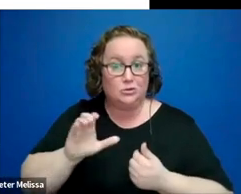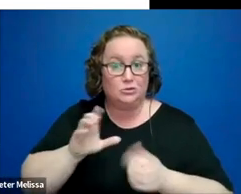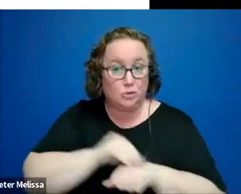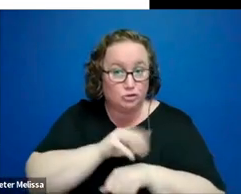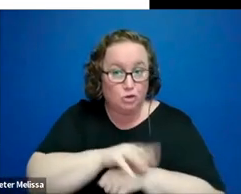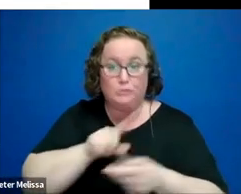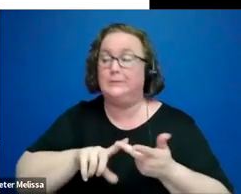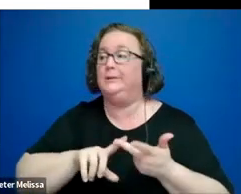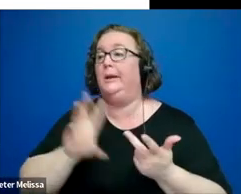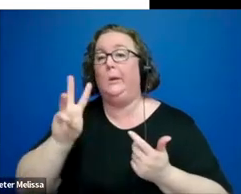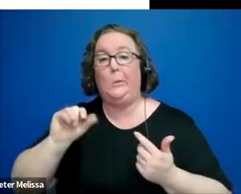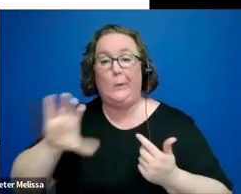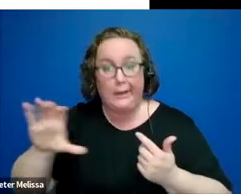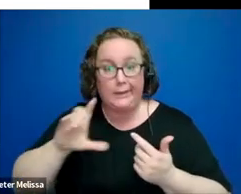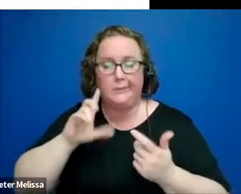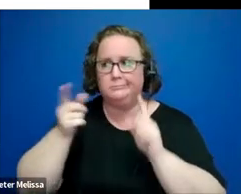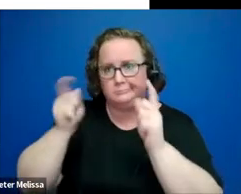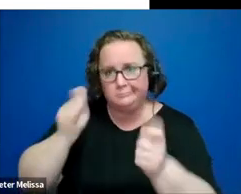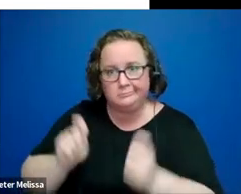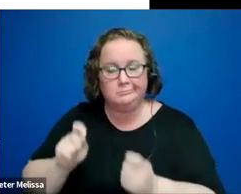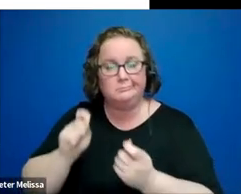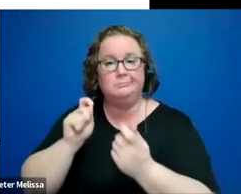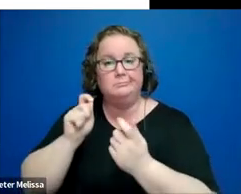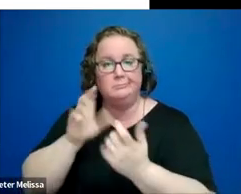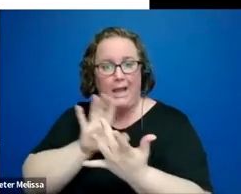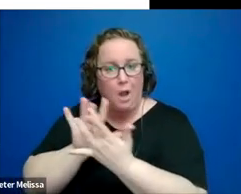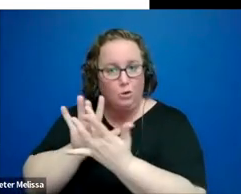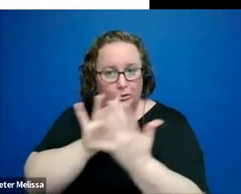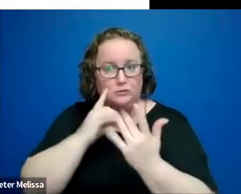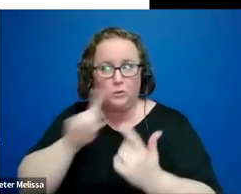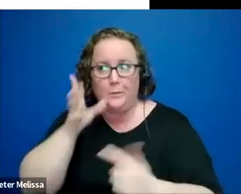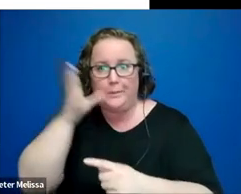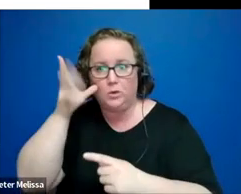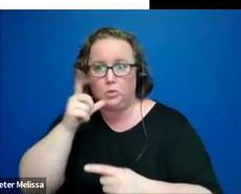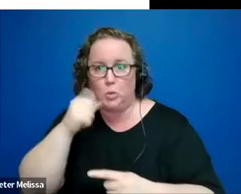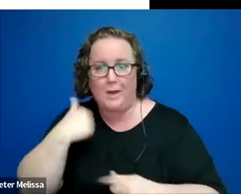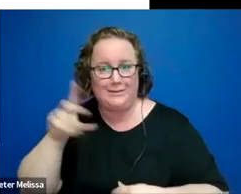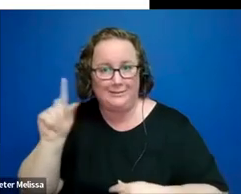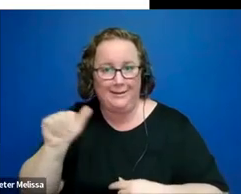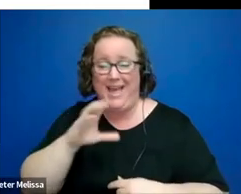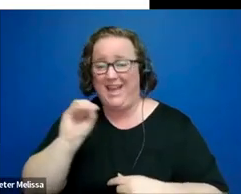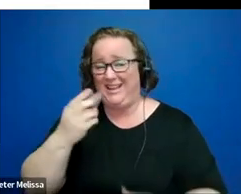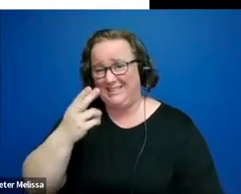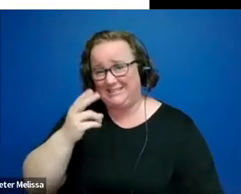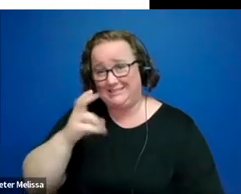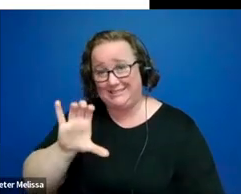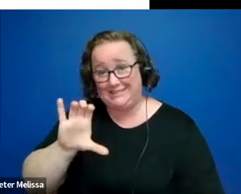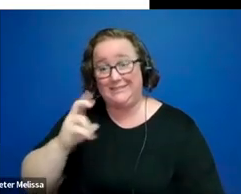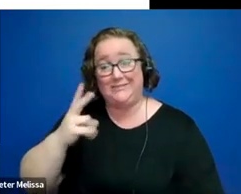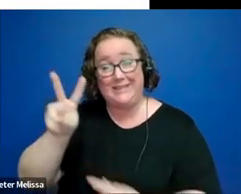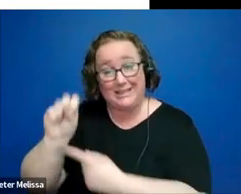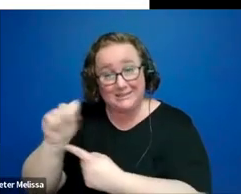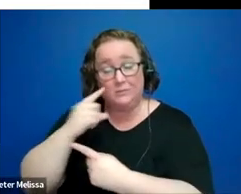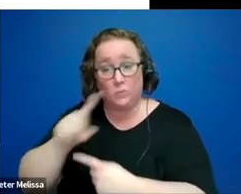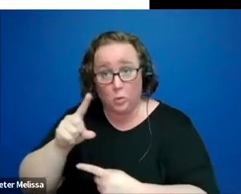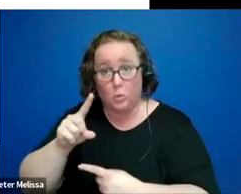tailoring outreach for parents with disabilities, and also HCBS advocacy for parents with disabilities.